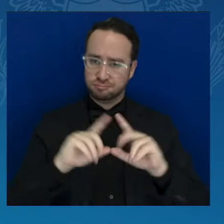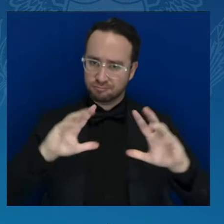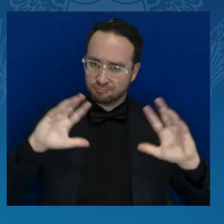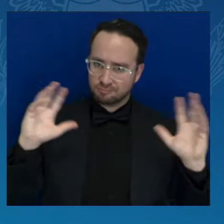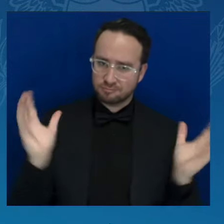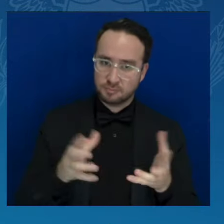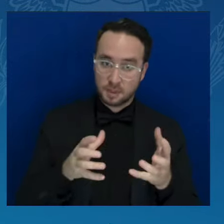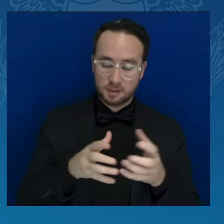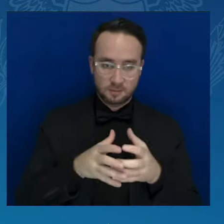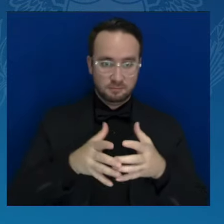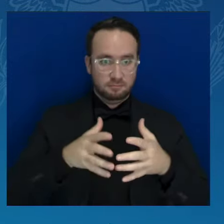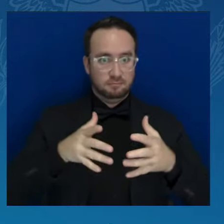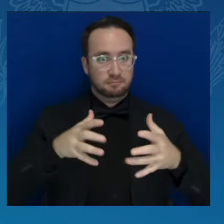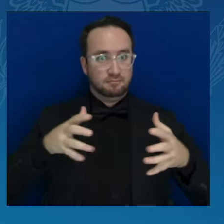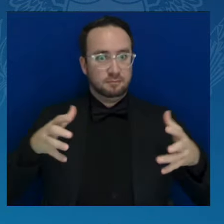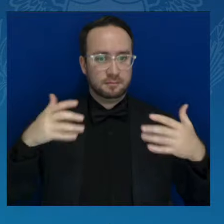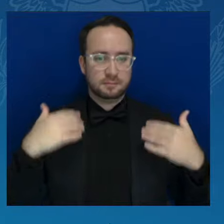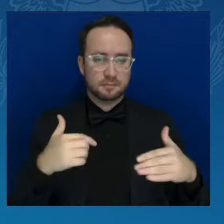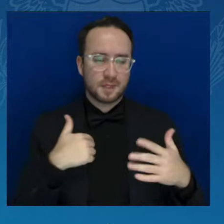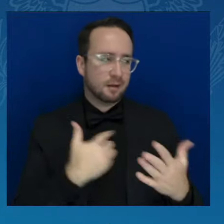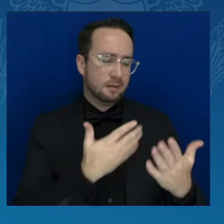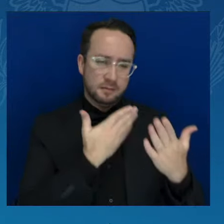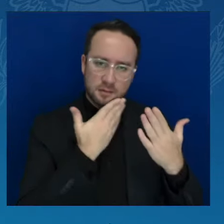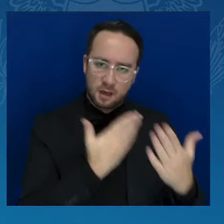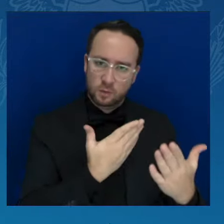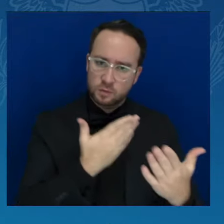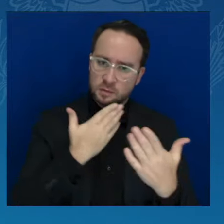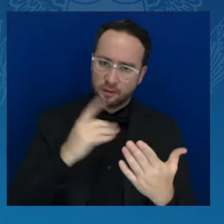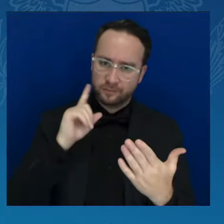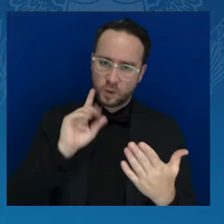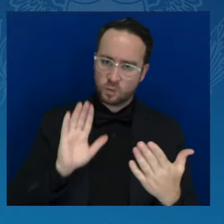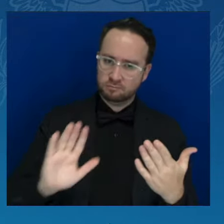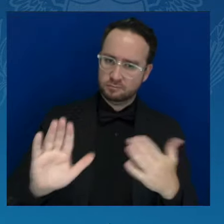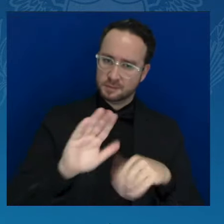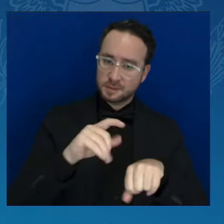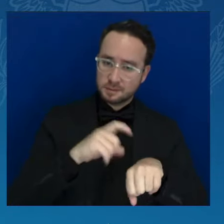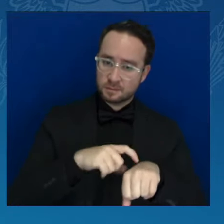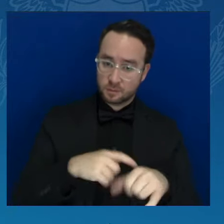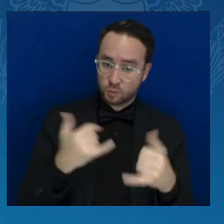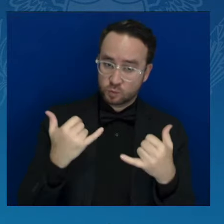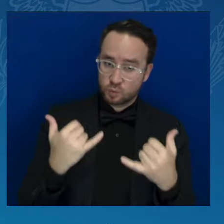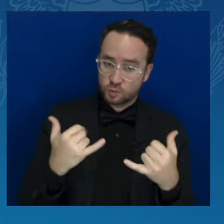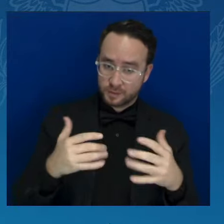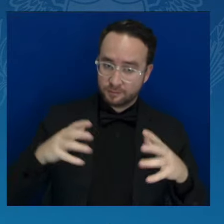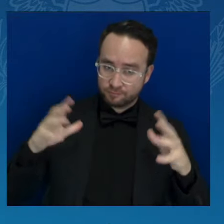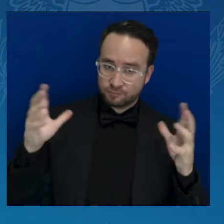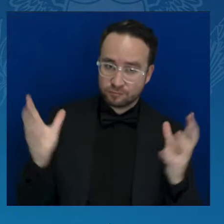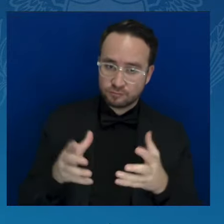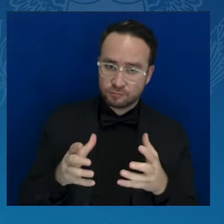It's not exactly a secret that we're in an era of extraordinary dynamism and activity for space exploration and research.